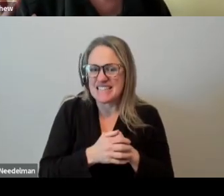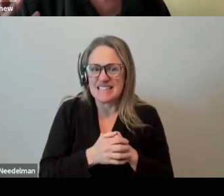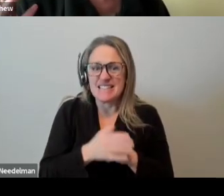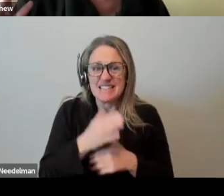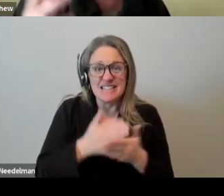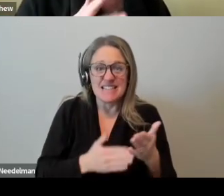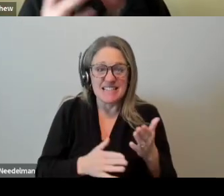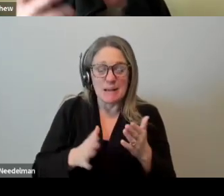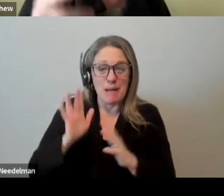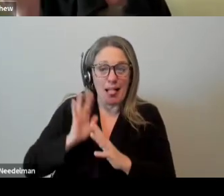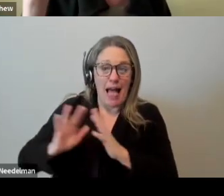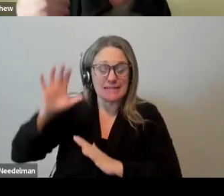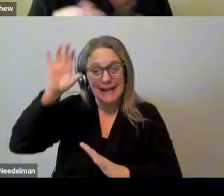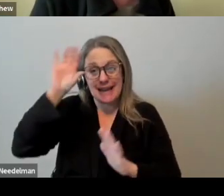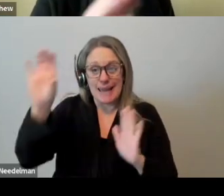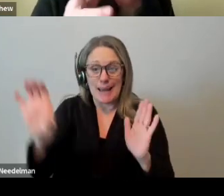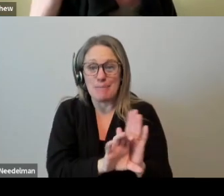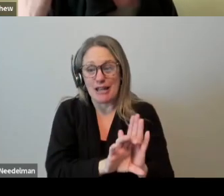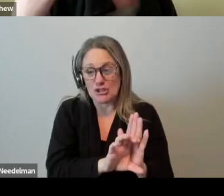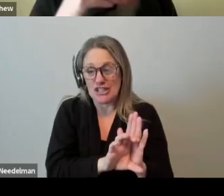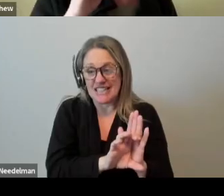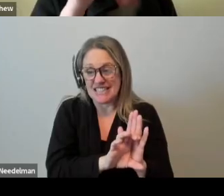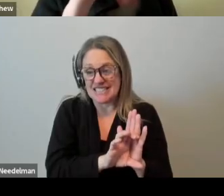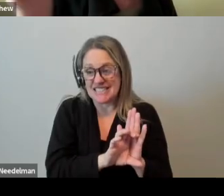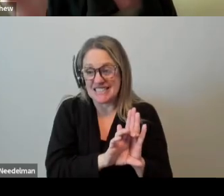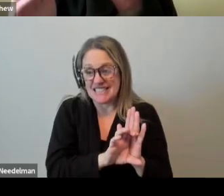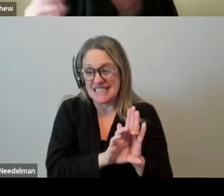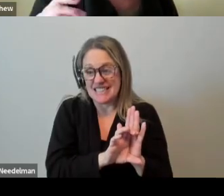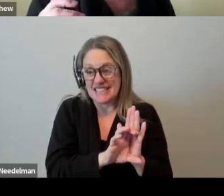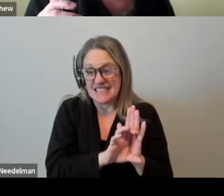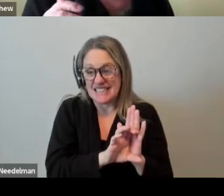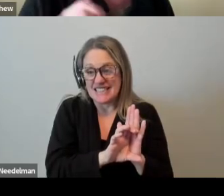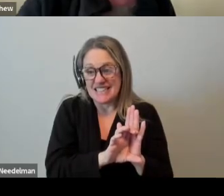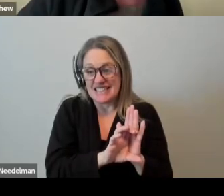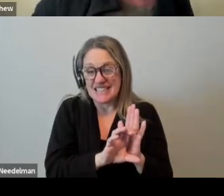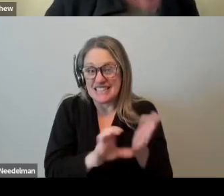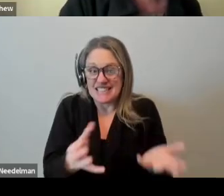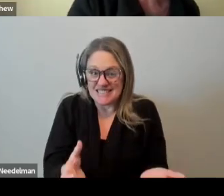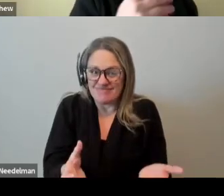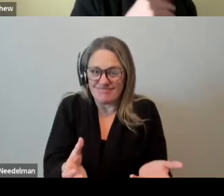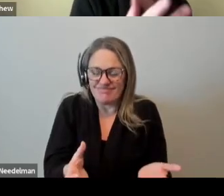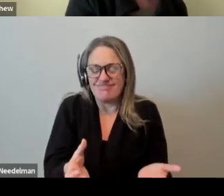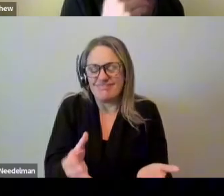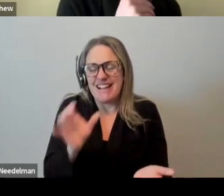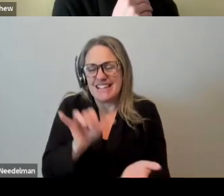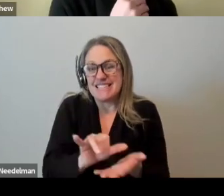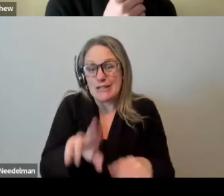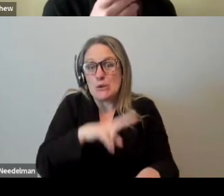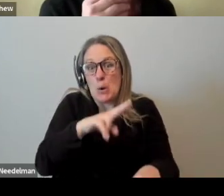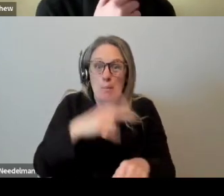history of eugenics like one does during a talk in 2026. But this is the tree of eugenics